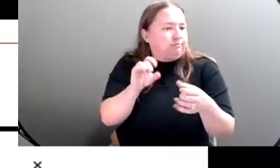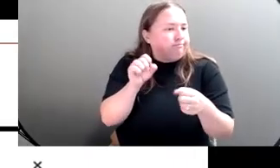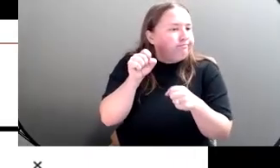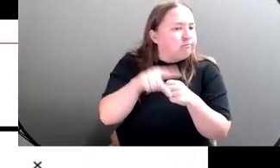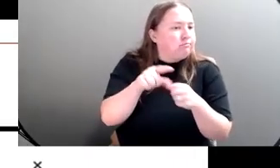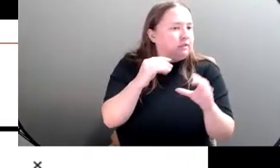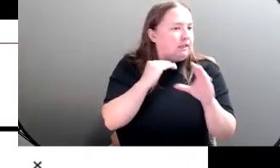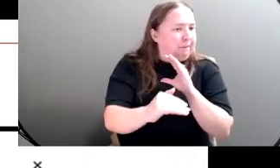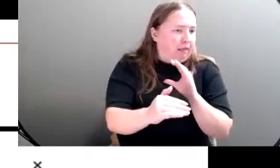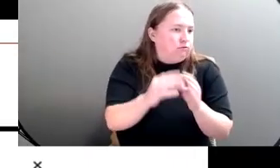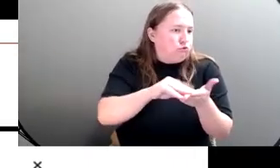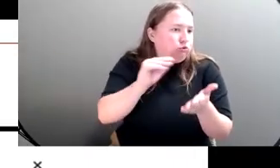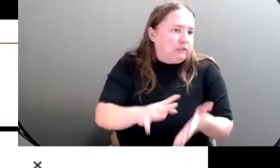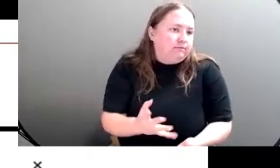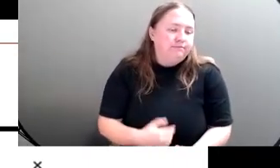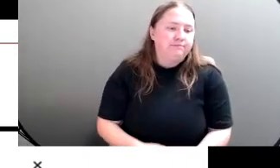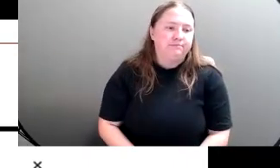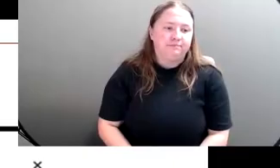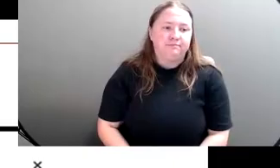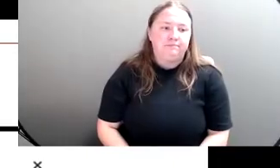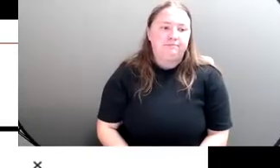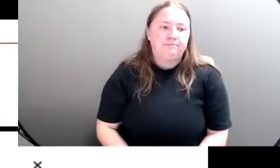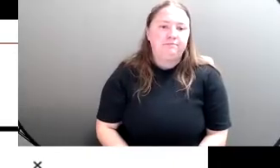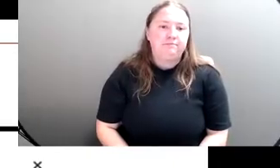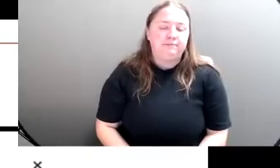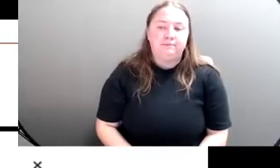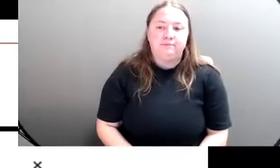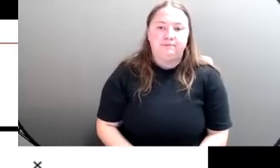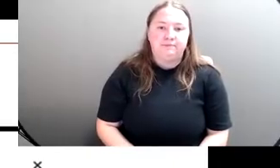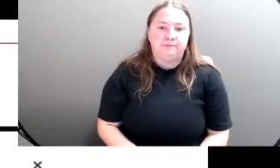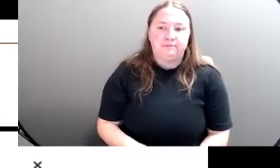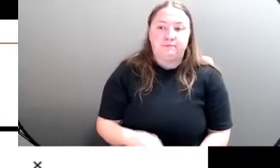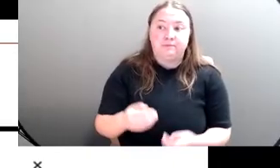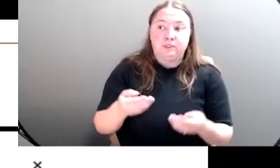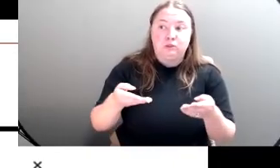Then if you just, to close that out, you can just click on